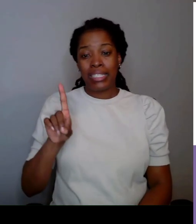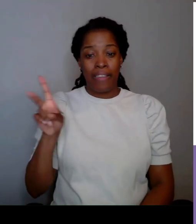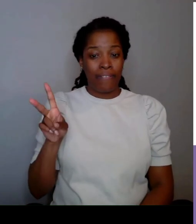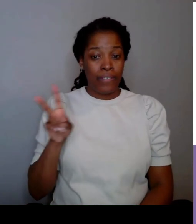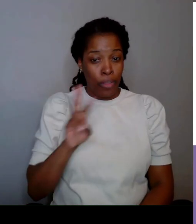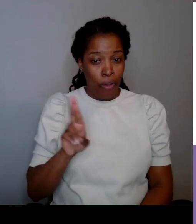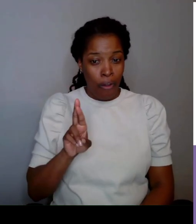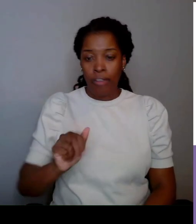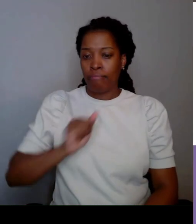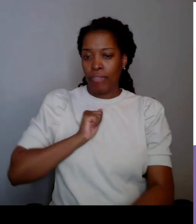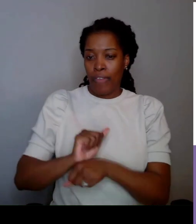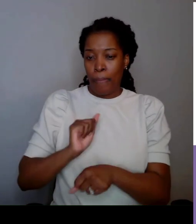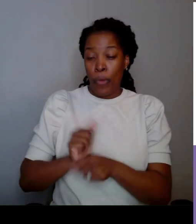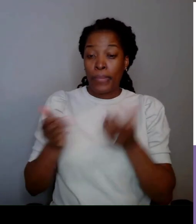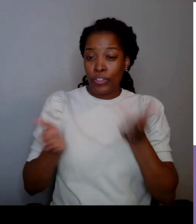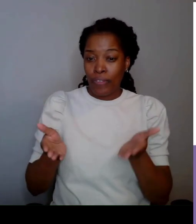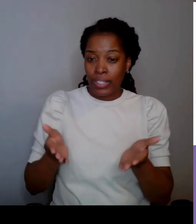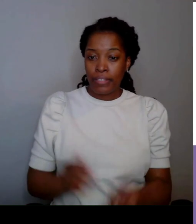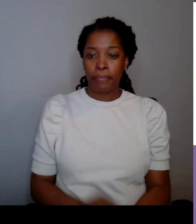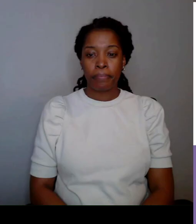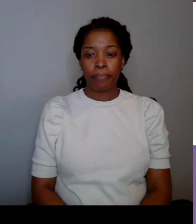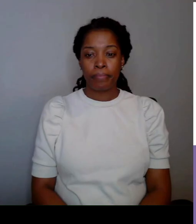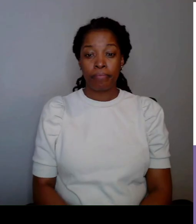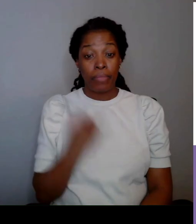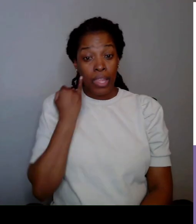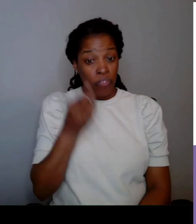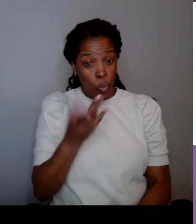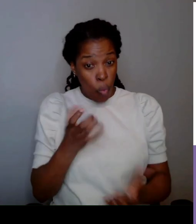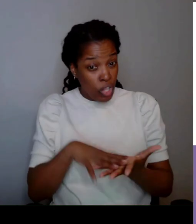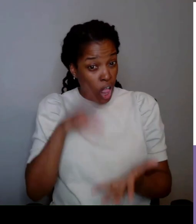If you'd like to learn more, please contact the office closest to you.